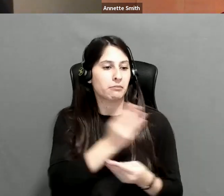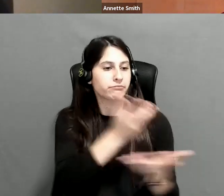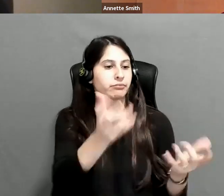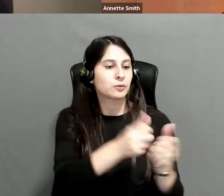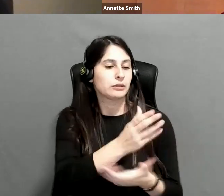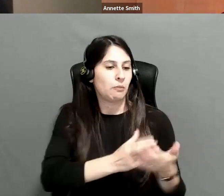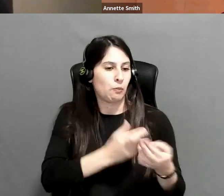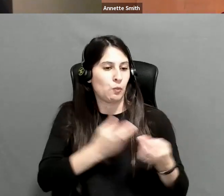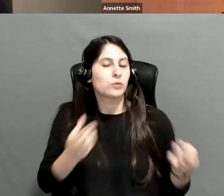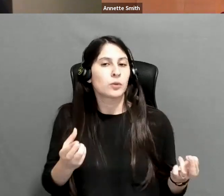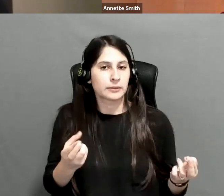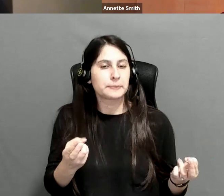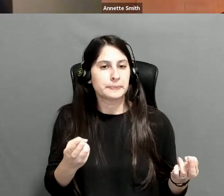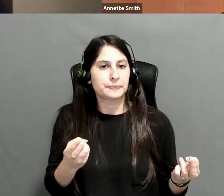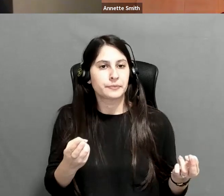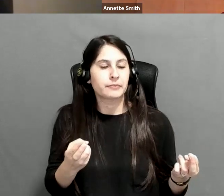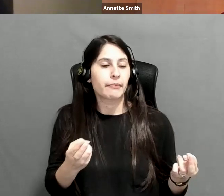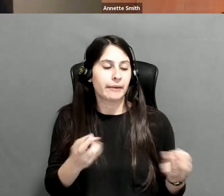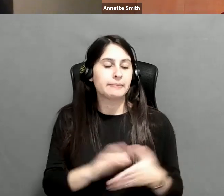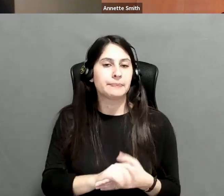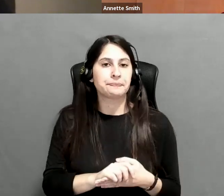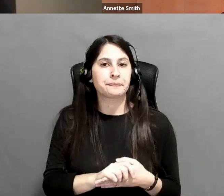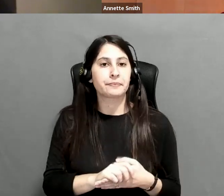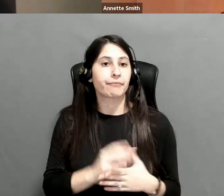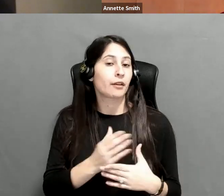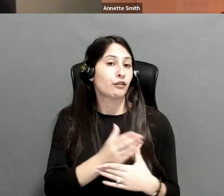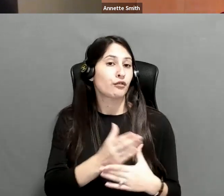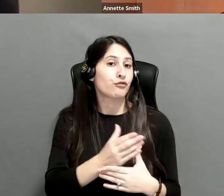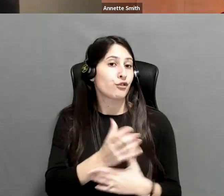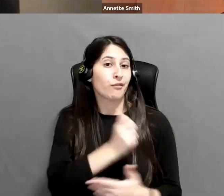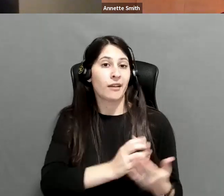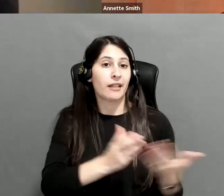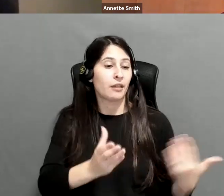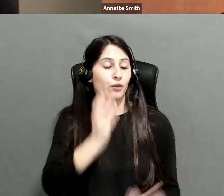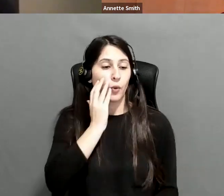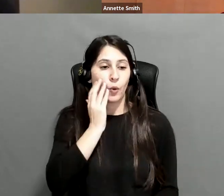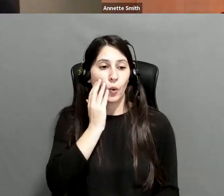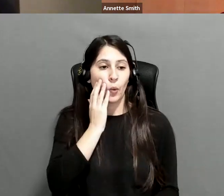So, yeah, I think maybe just providing